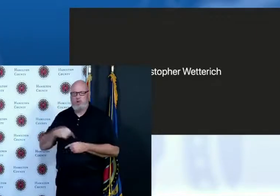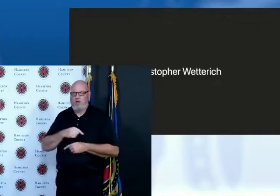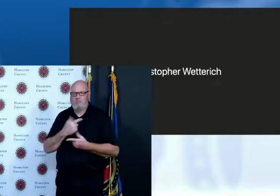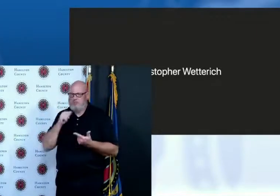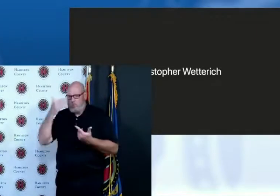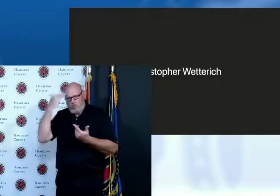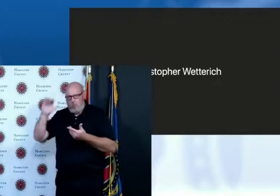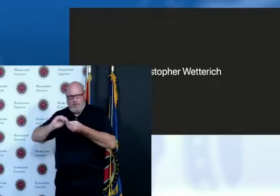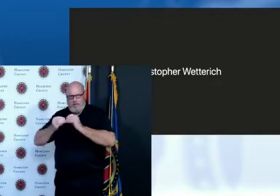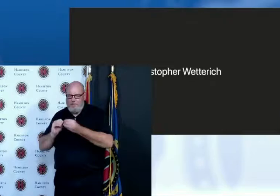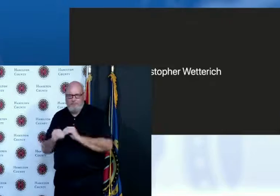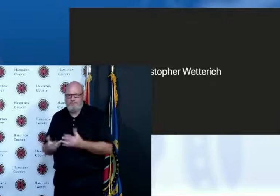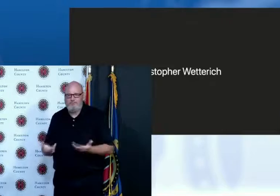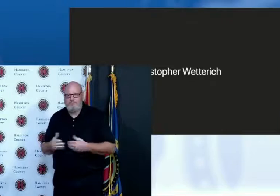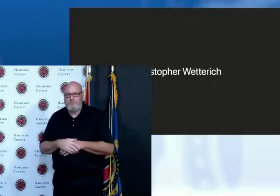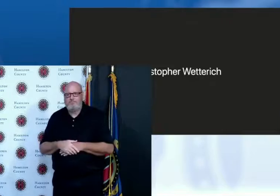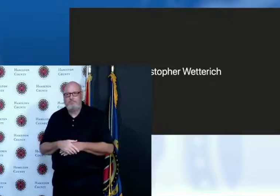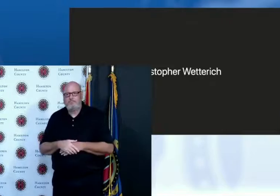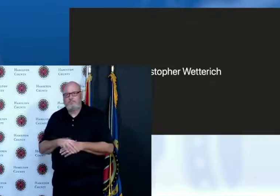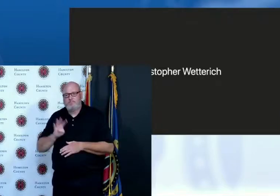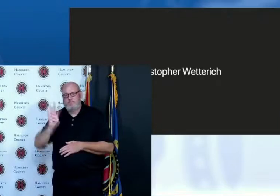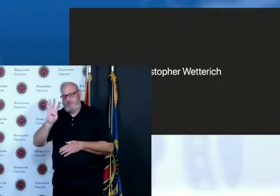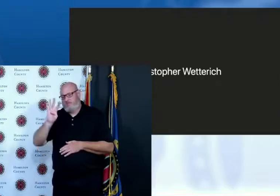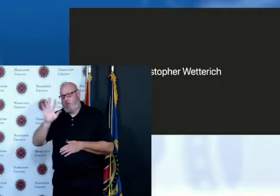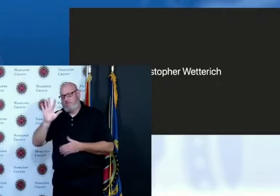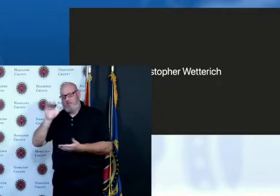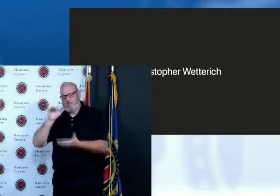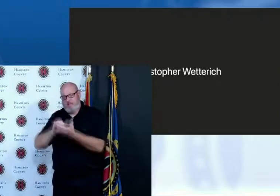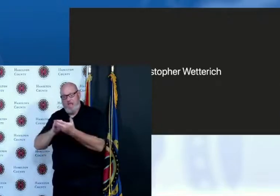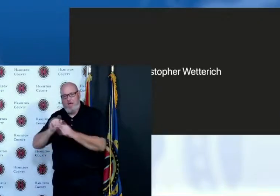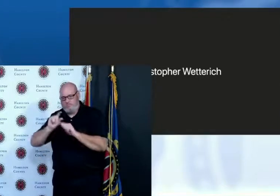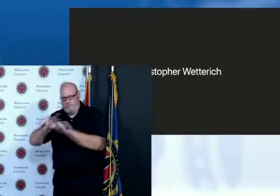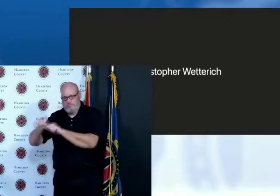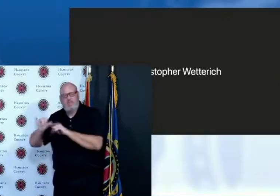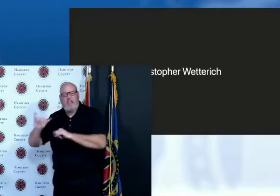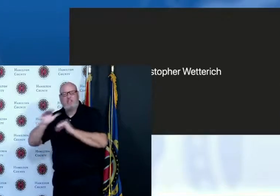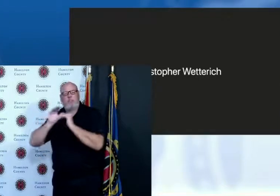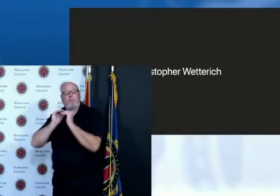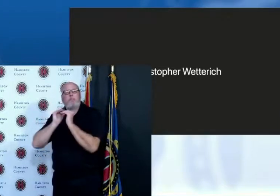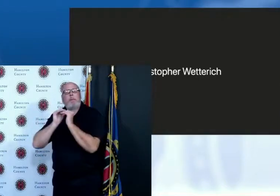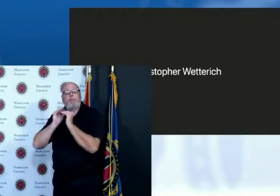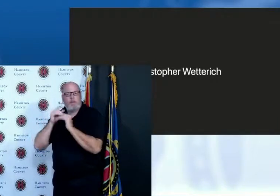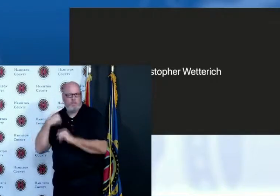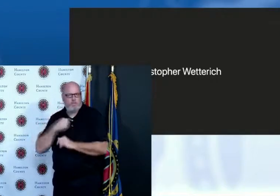as being the minimum coming to Hamilton County okay I was going to ask with the expansion of